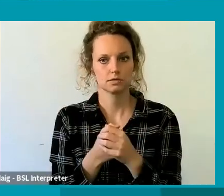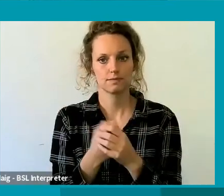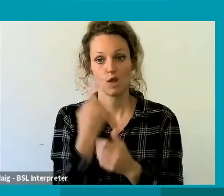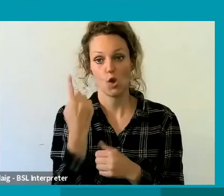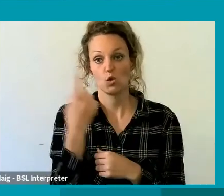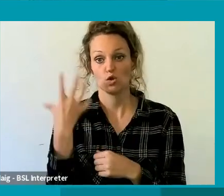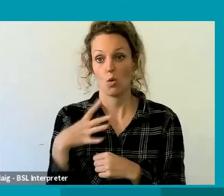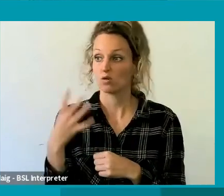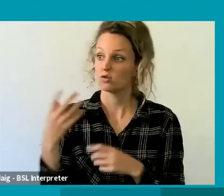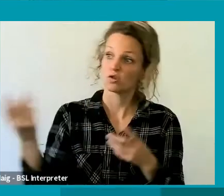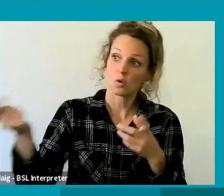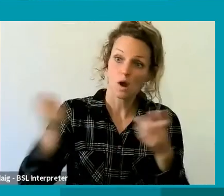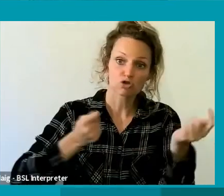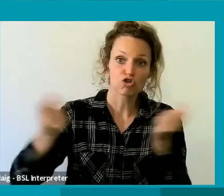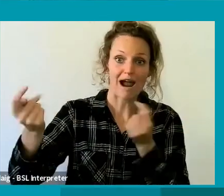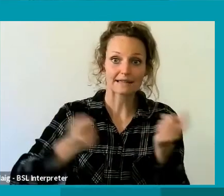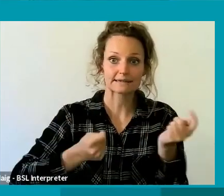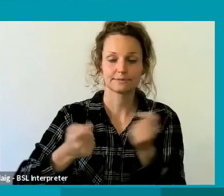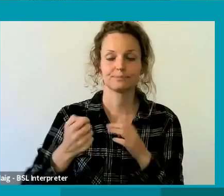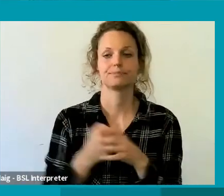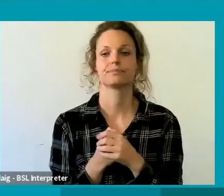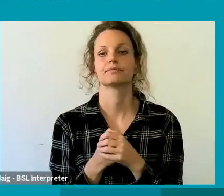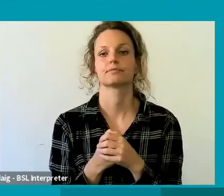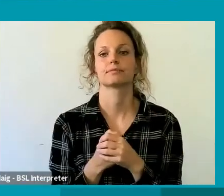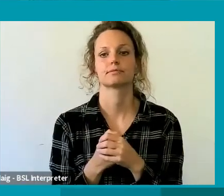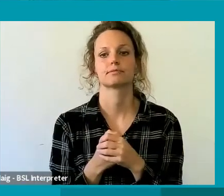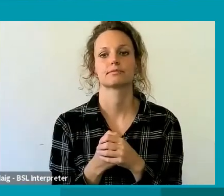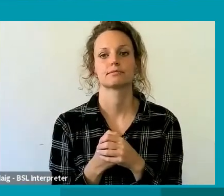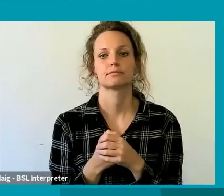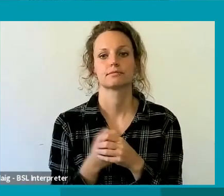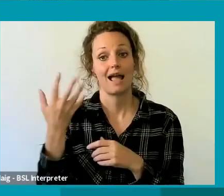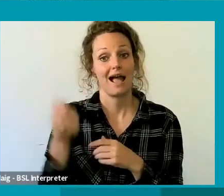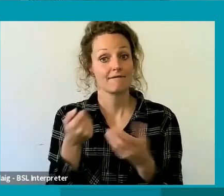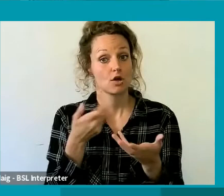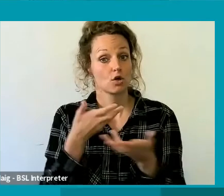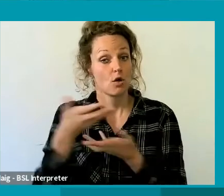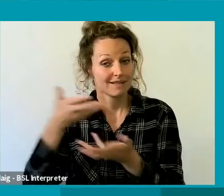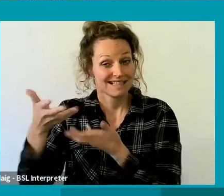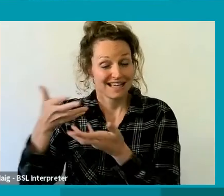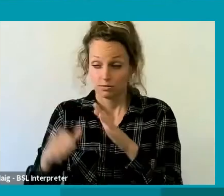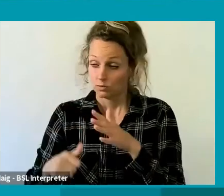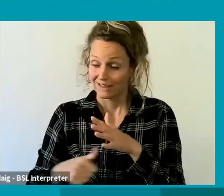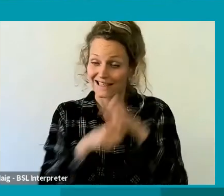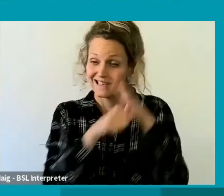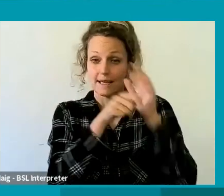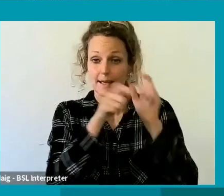you wanting to attract. So have conversations with key people with key influencers.